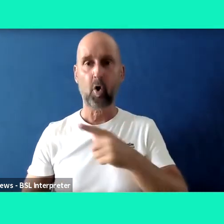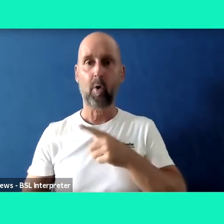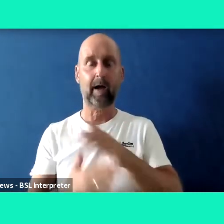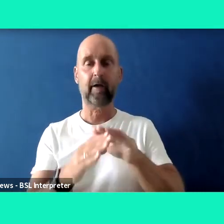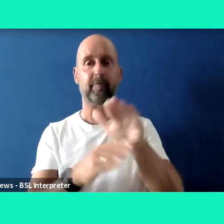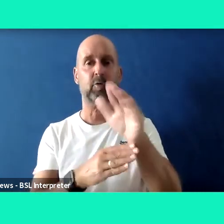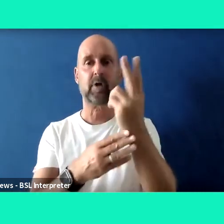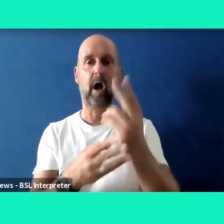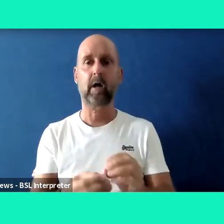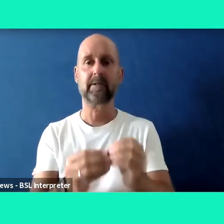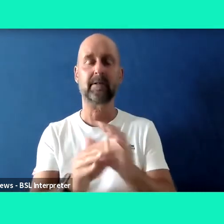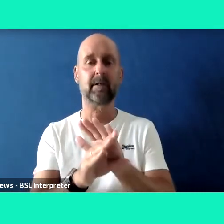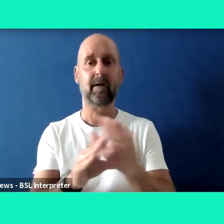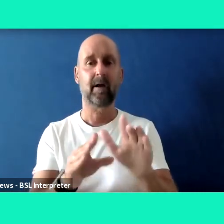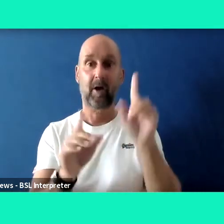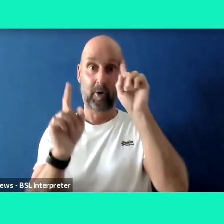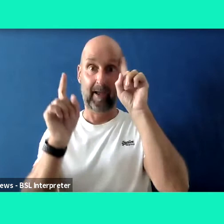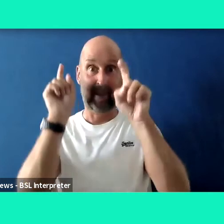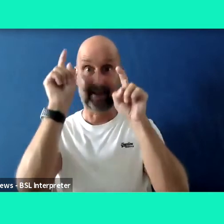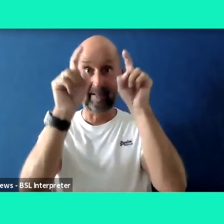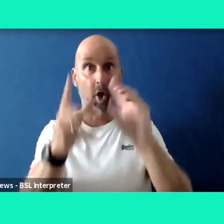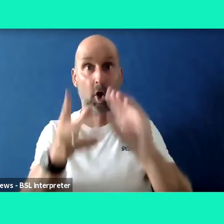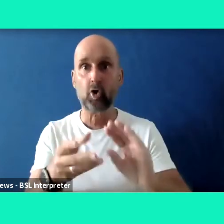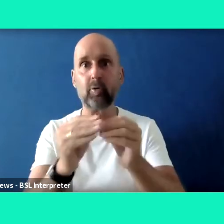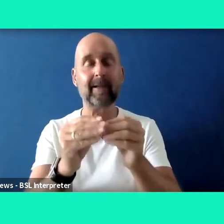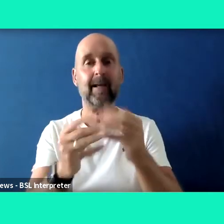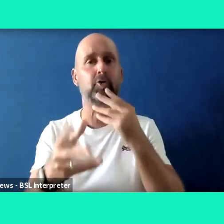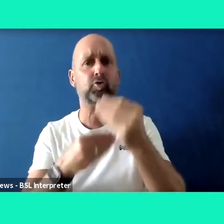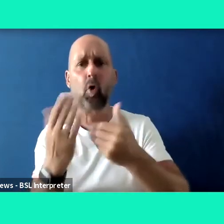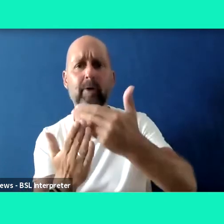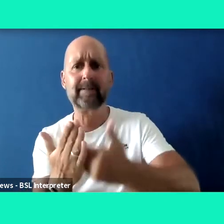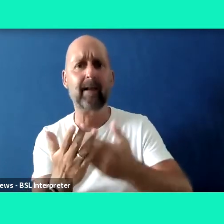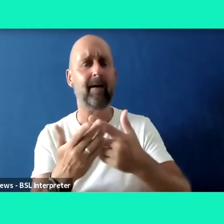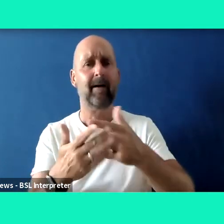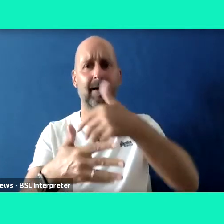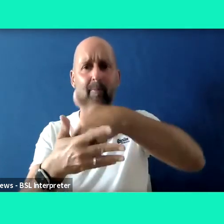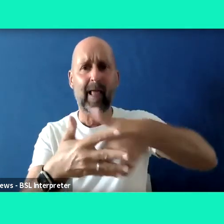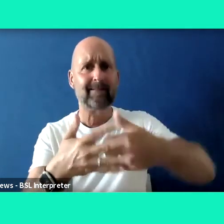rather than innovating, creating and storytelling, planting gardens, writing future favourite